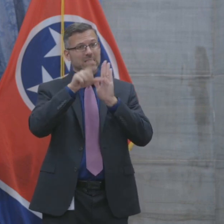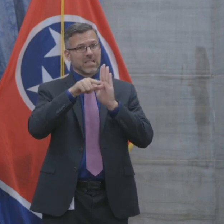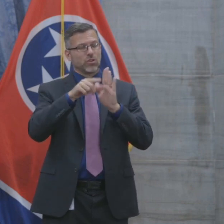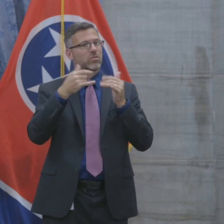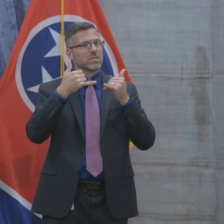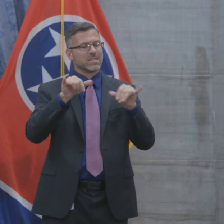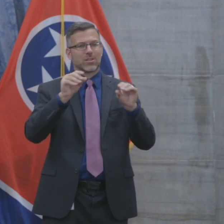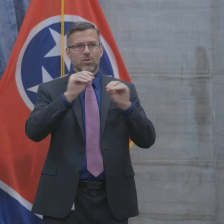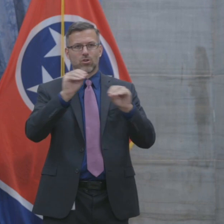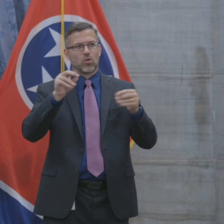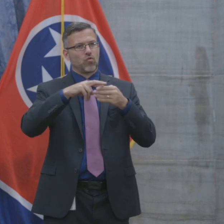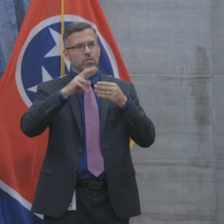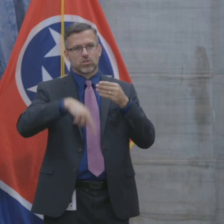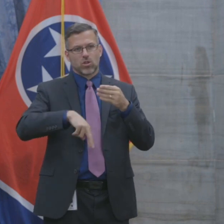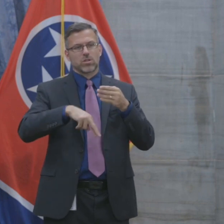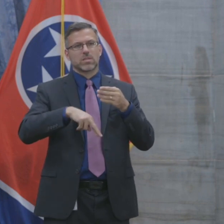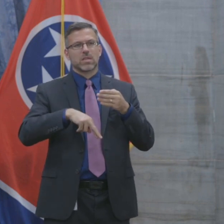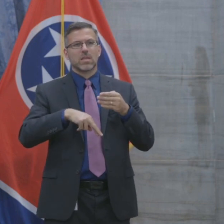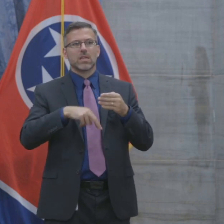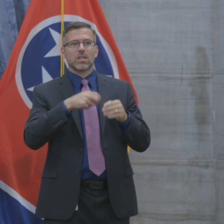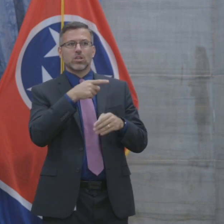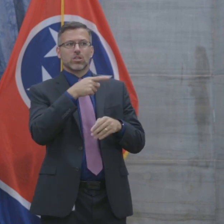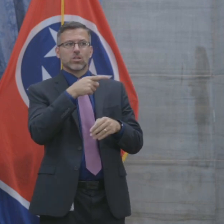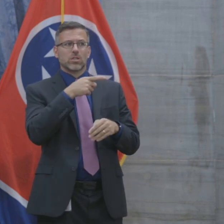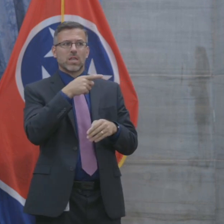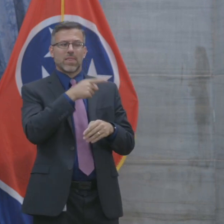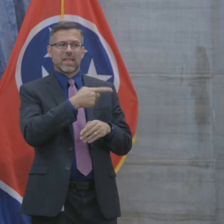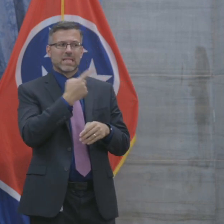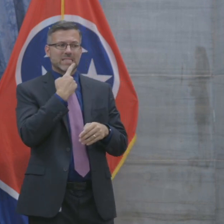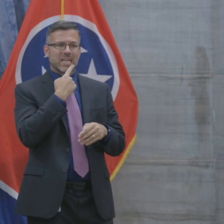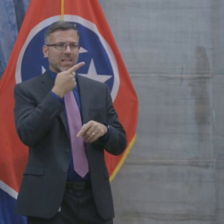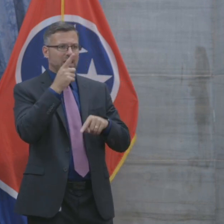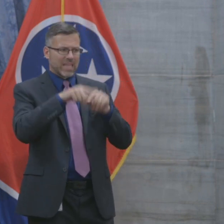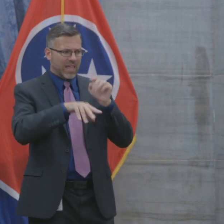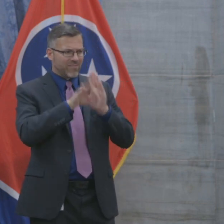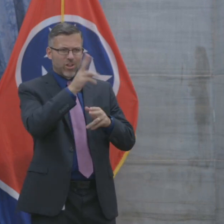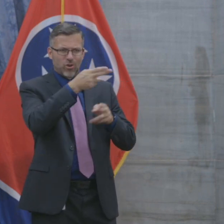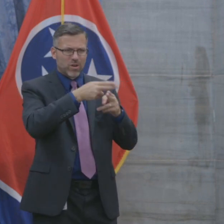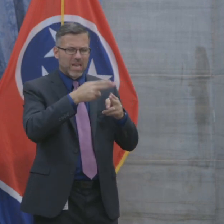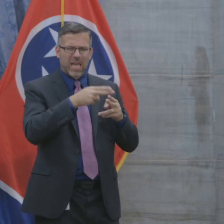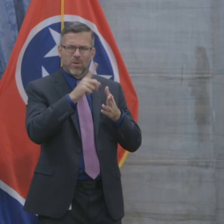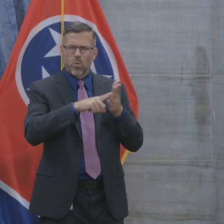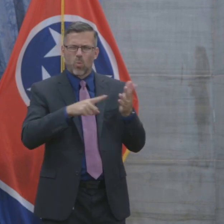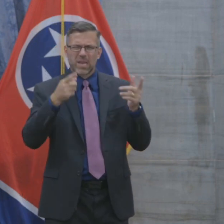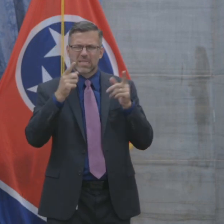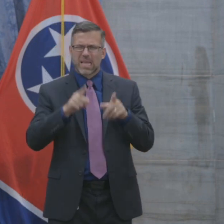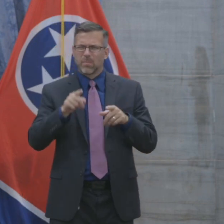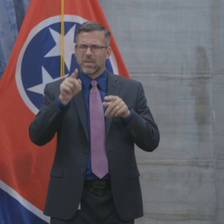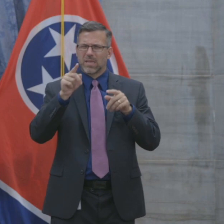COVID patients are from rural areas. So as the COVID cases in rural areas were high a few weeks ago, we're now start to go